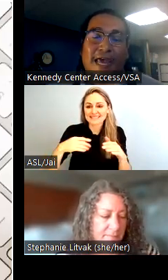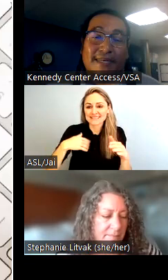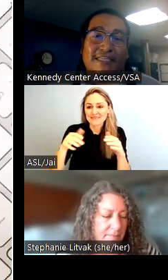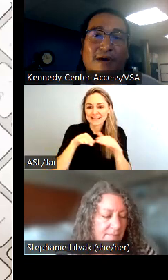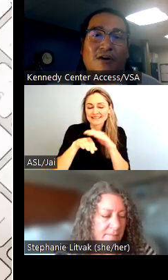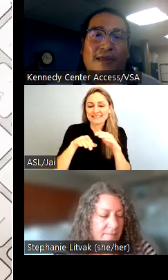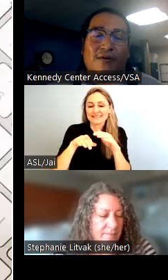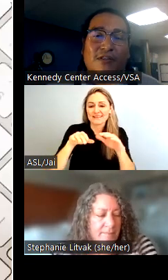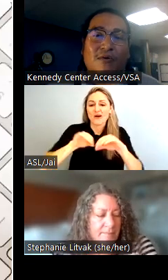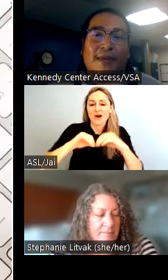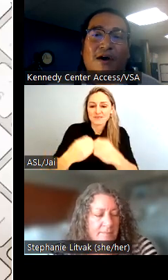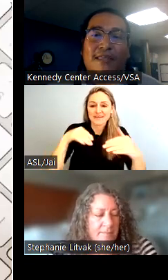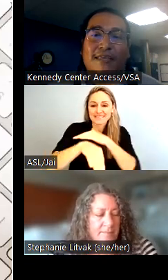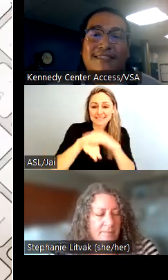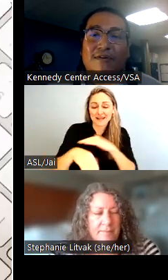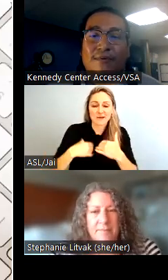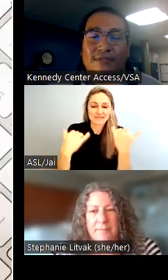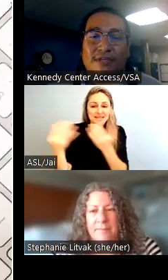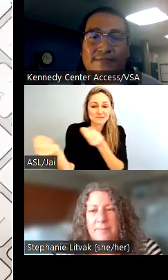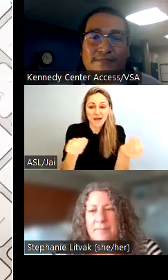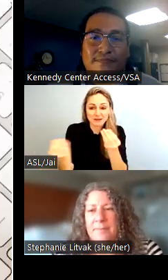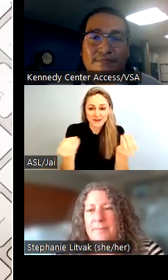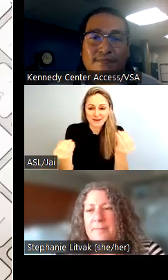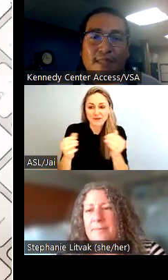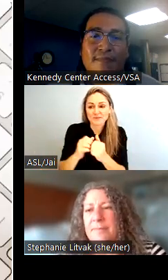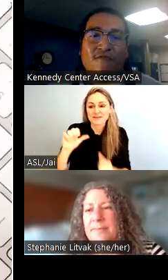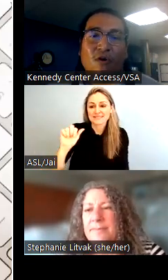I'm today's moderator along with Sarah Burzio.